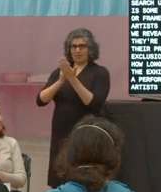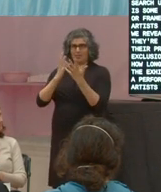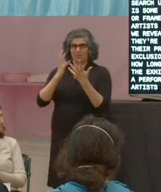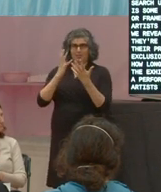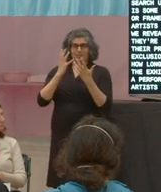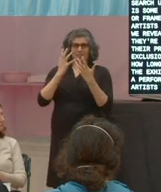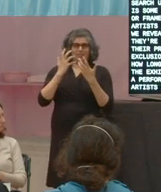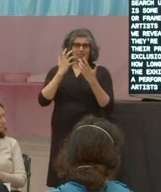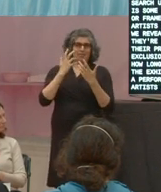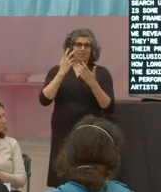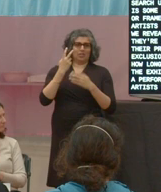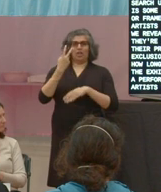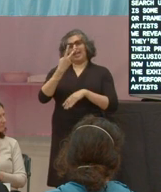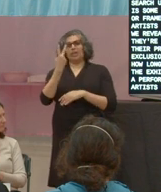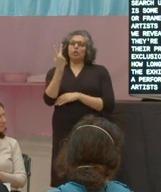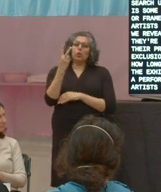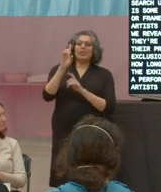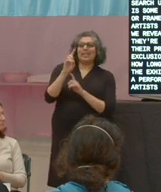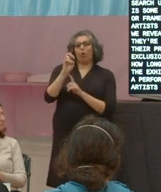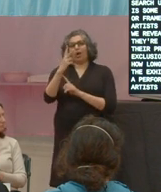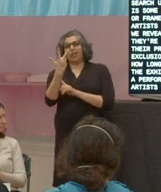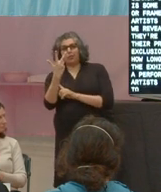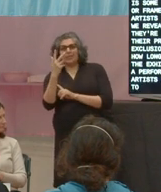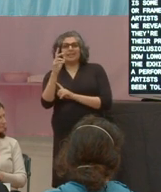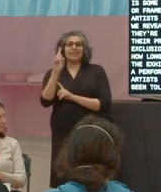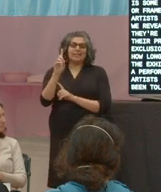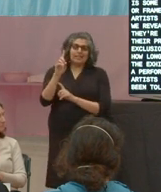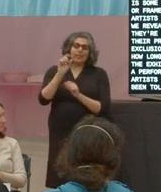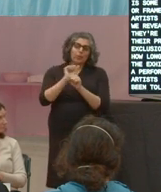2d work or 3d work, have been told, like, maybe even a year in